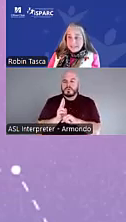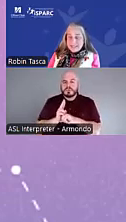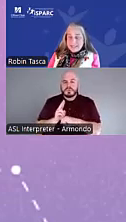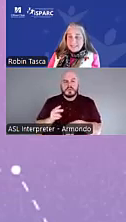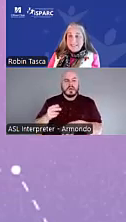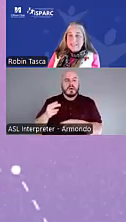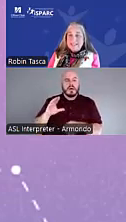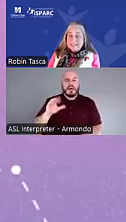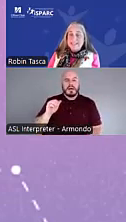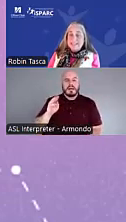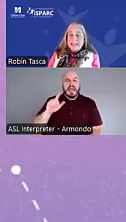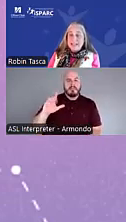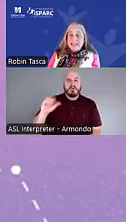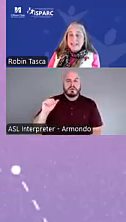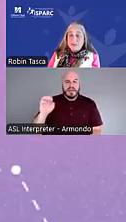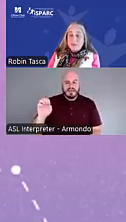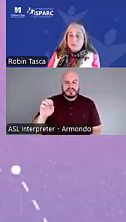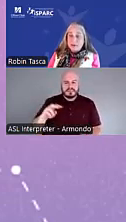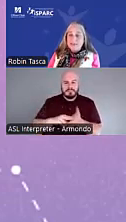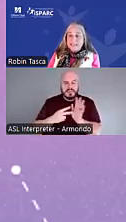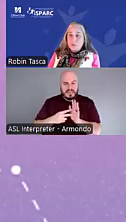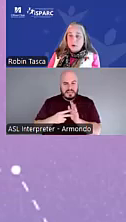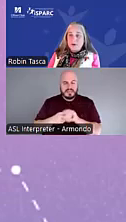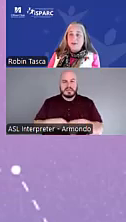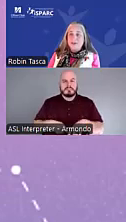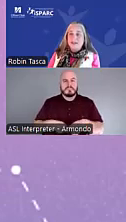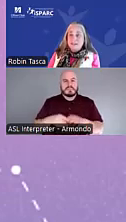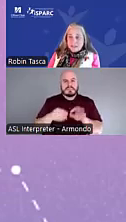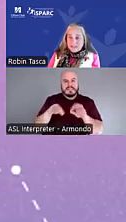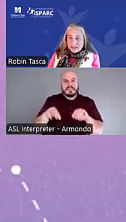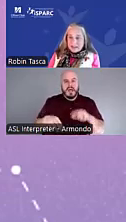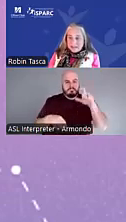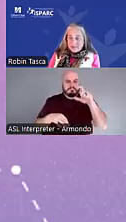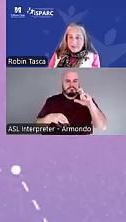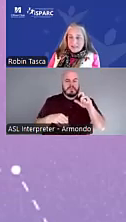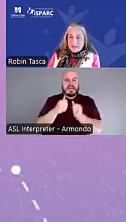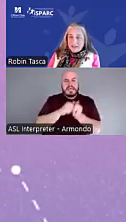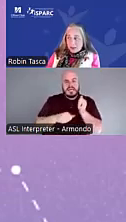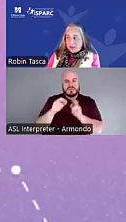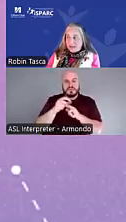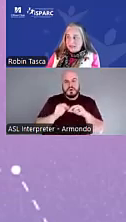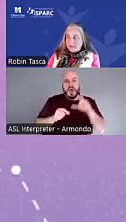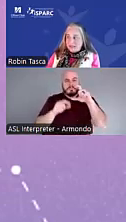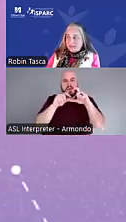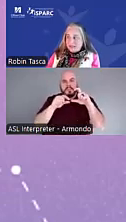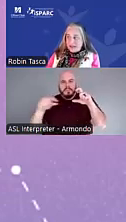is essentially sentence case where each word has the first letter capitalized.